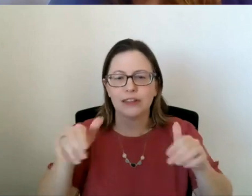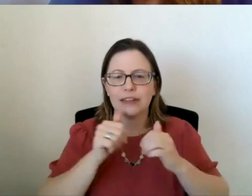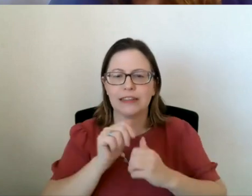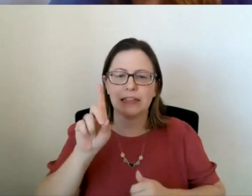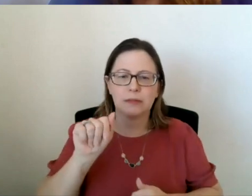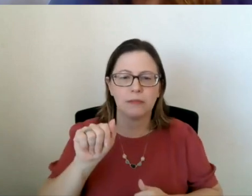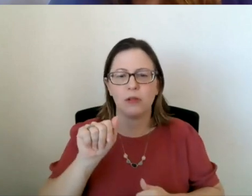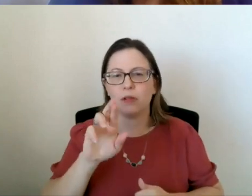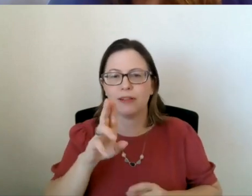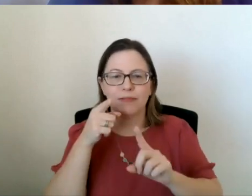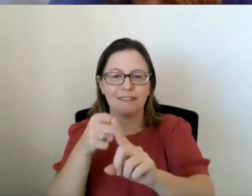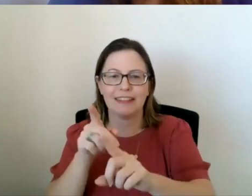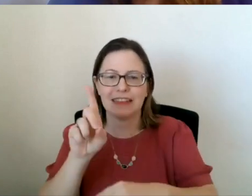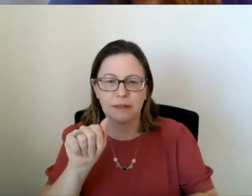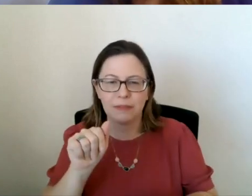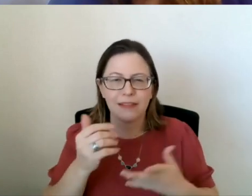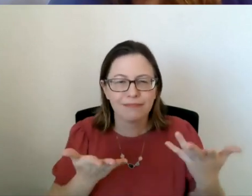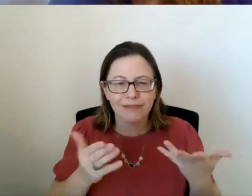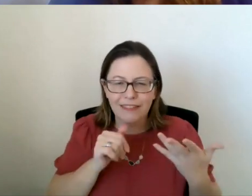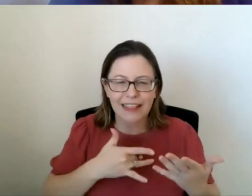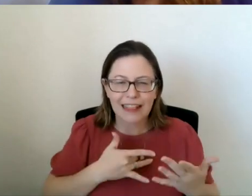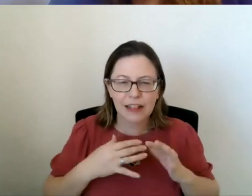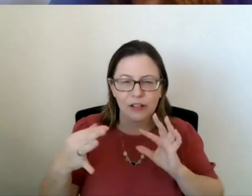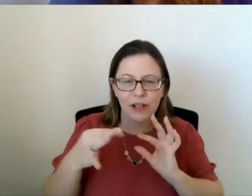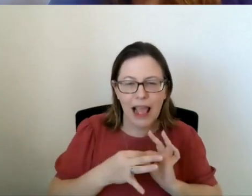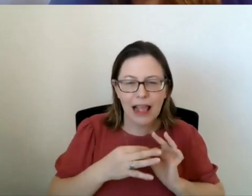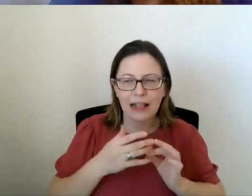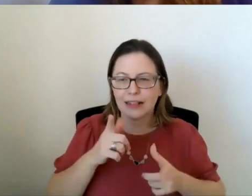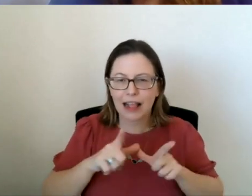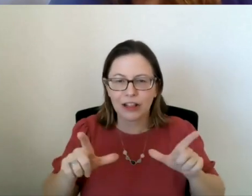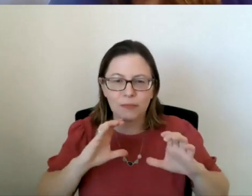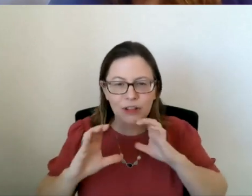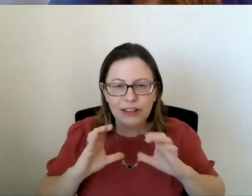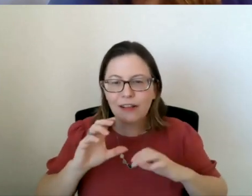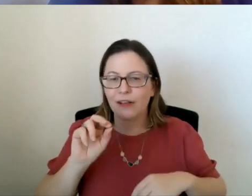websites about IEP rights for people who have children with disabilities etc. You may feel